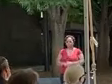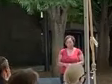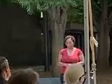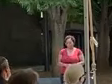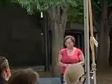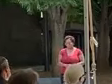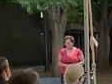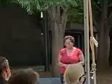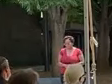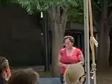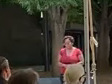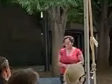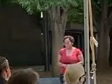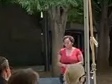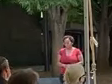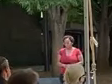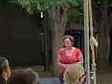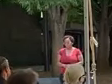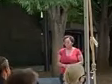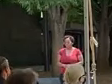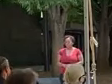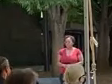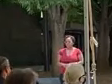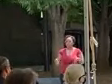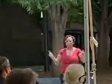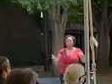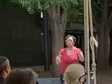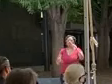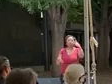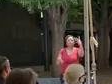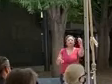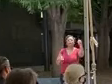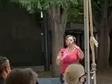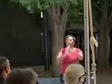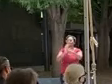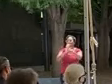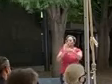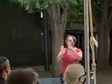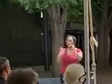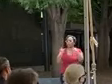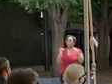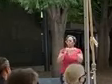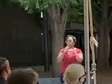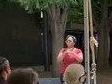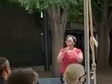introduction of accessible outdoor exhibits at the new Dwight D Eisenhower Memorial;